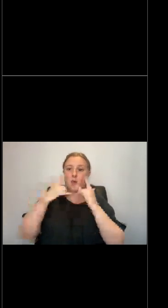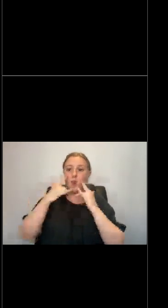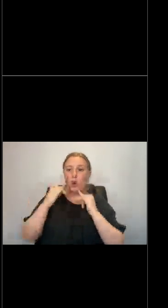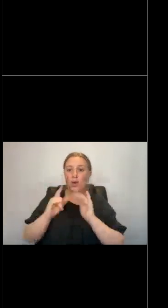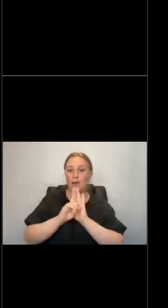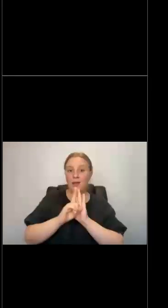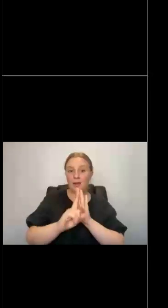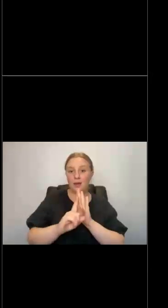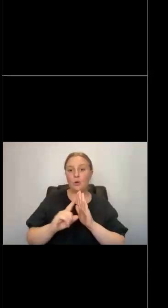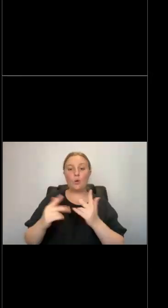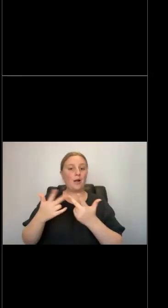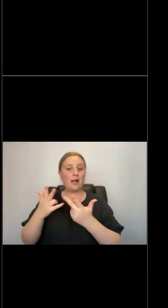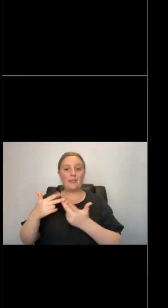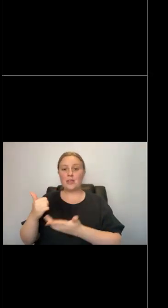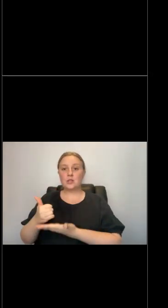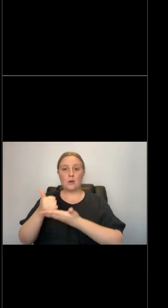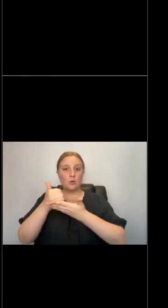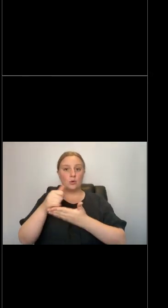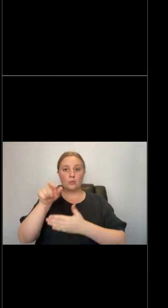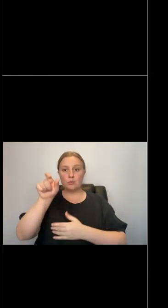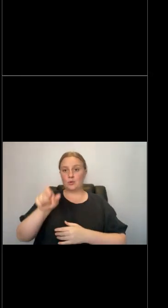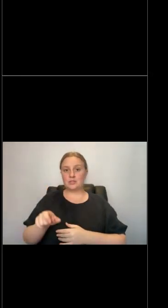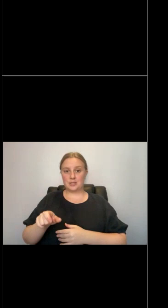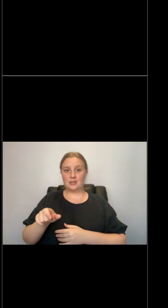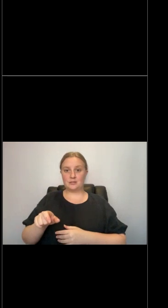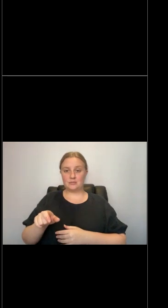somebody represents a person at a tribunal hearing,